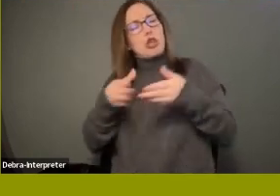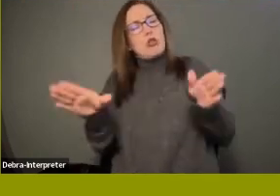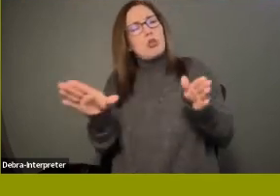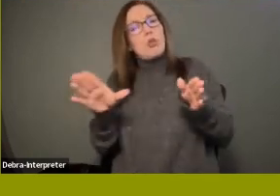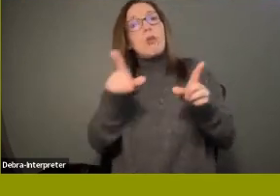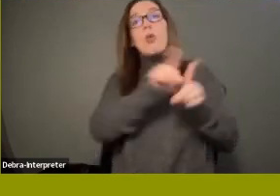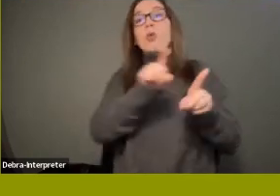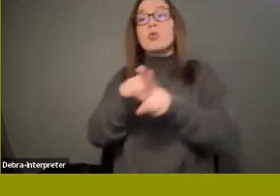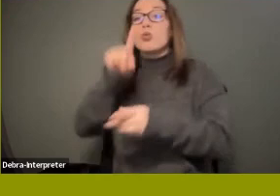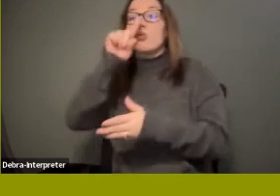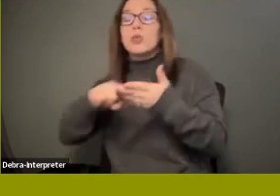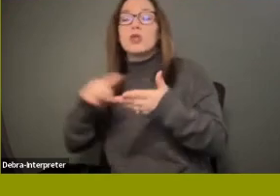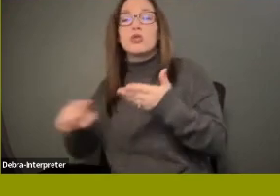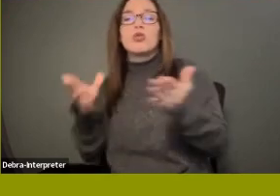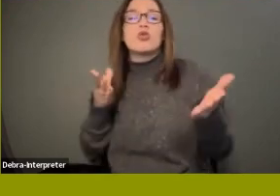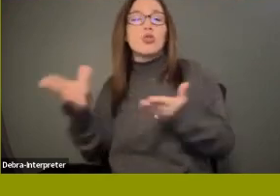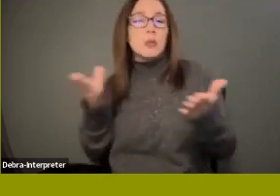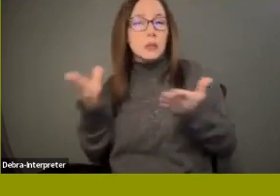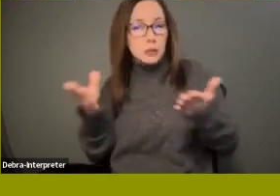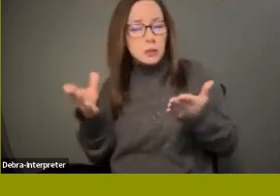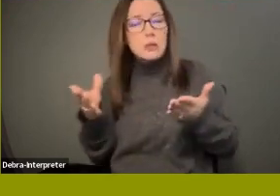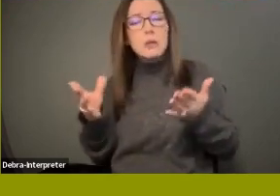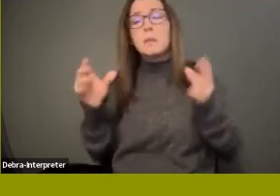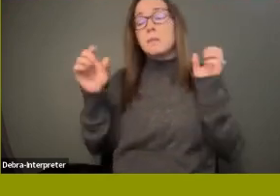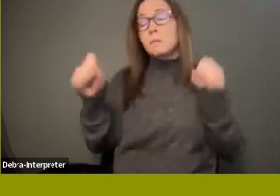we have I think, some very general information and